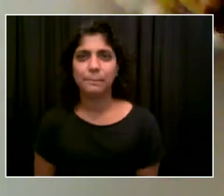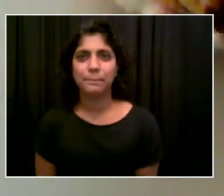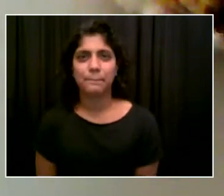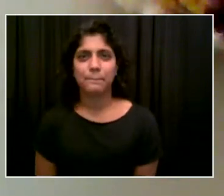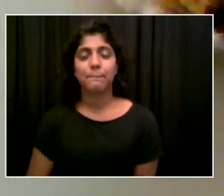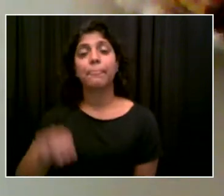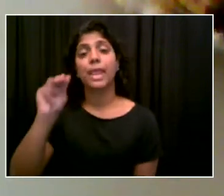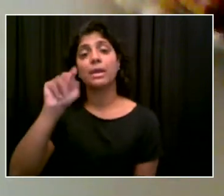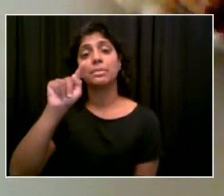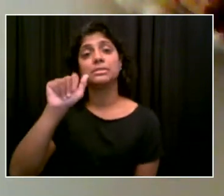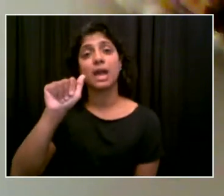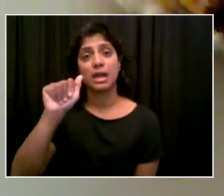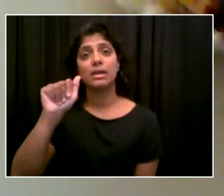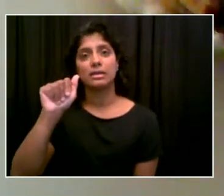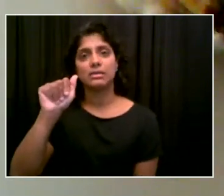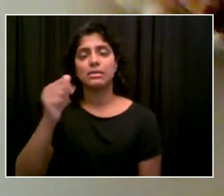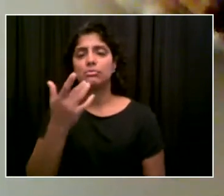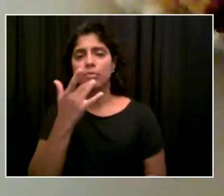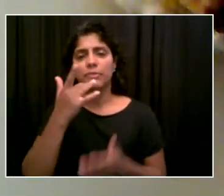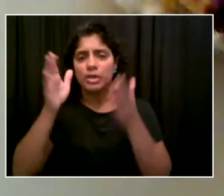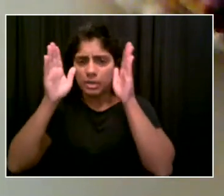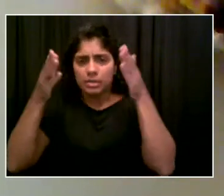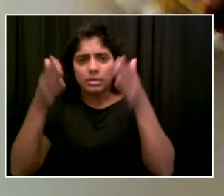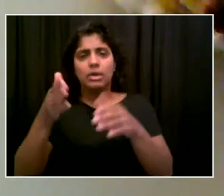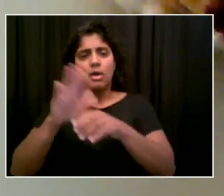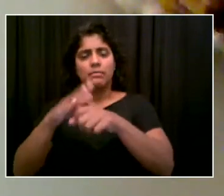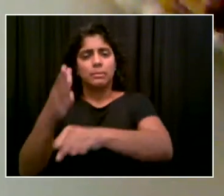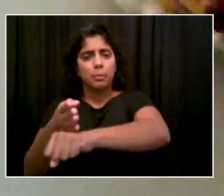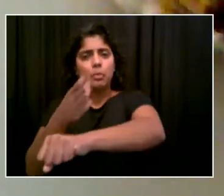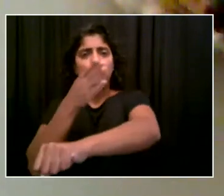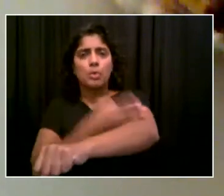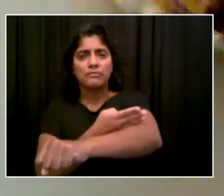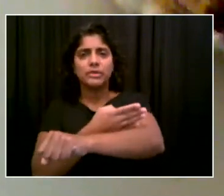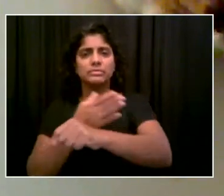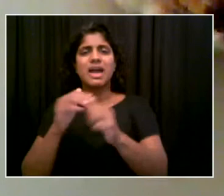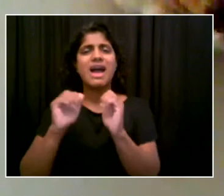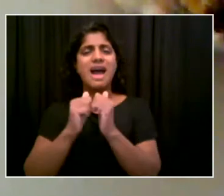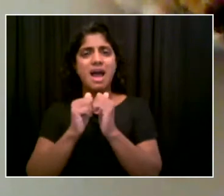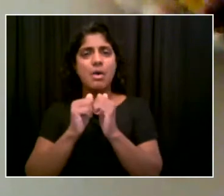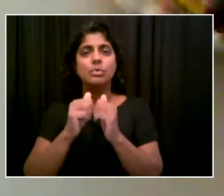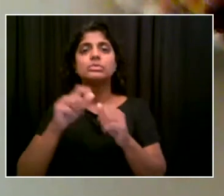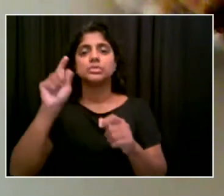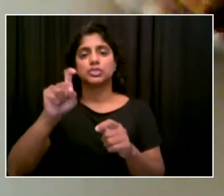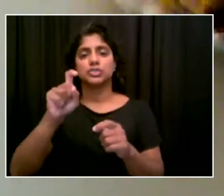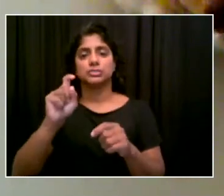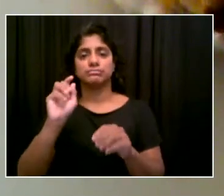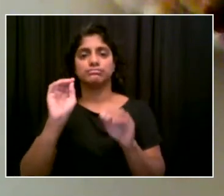ENVIRONMENT. WE CAN DO THAT. WE CAN FINALLY